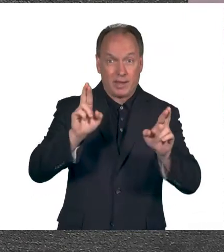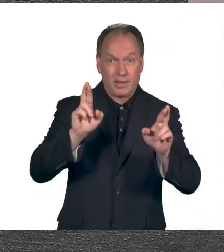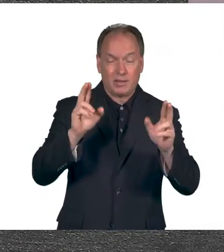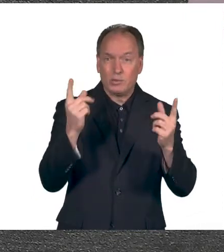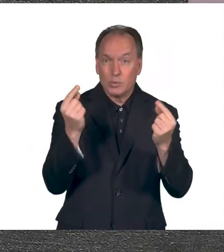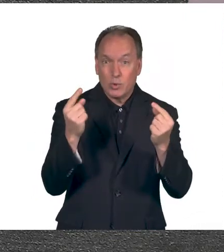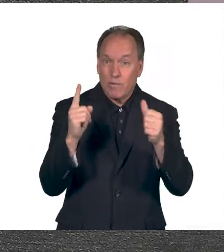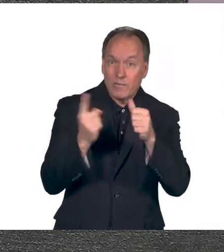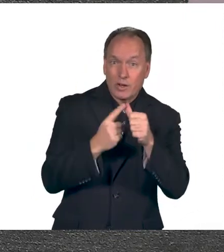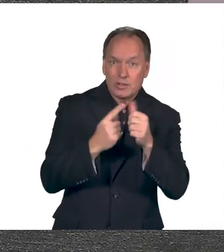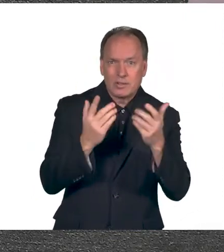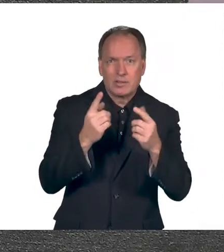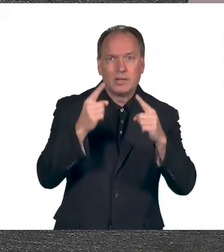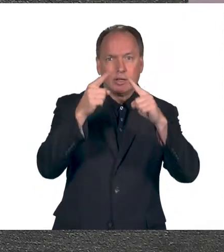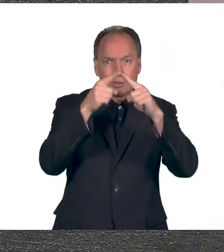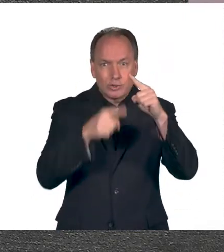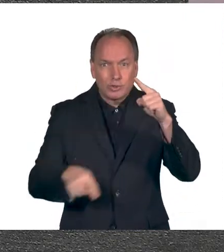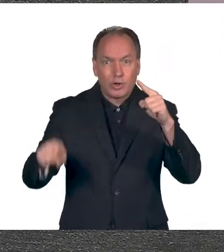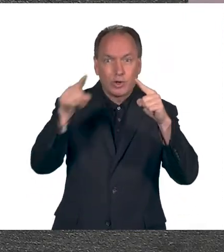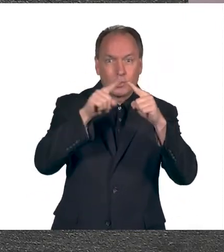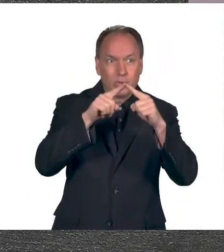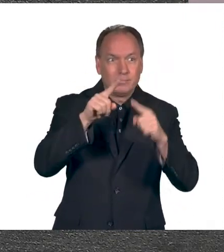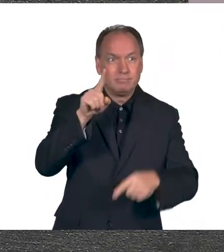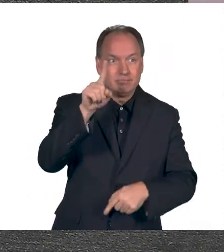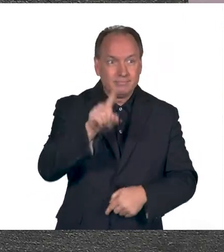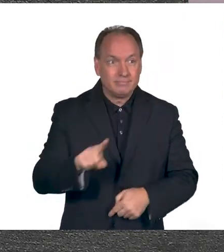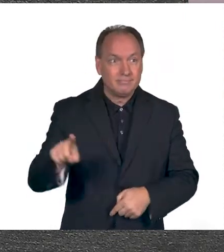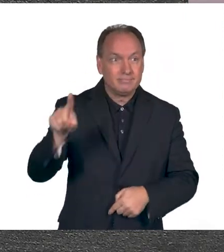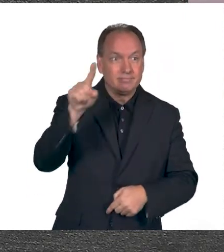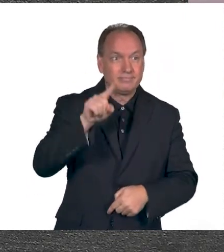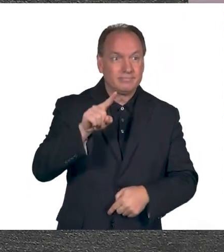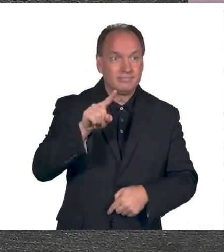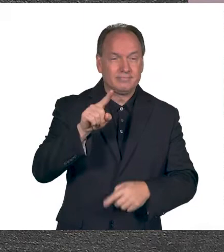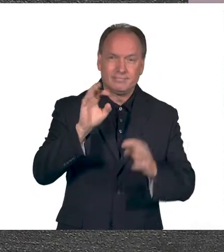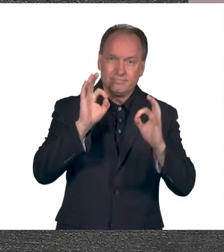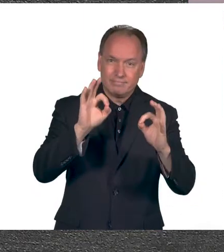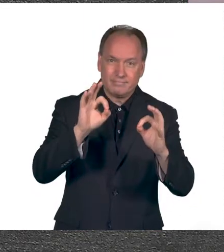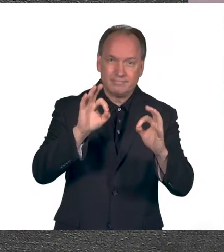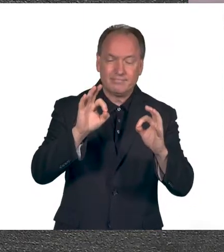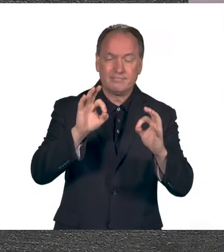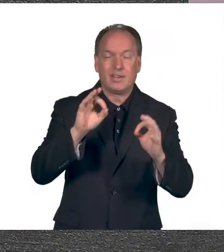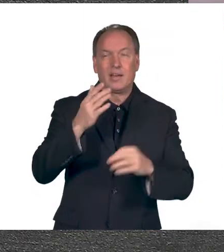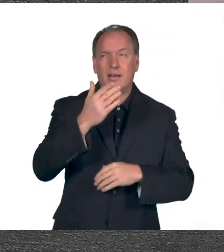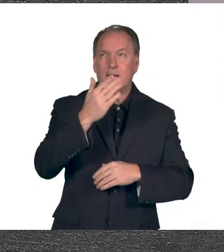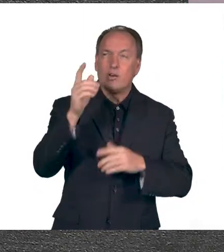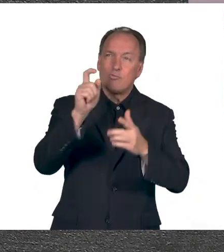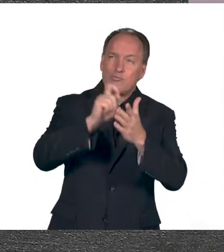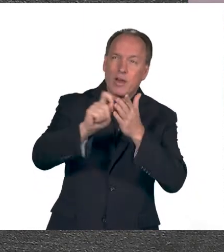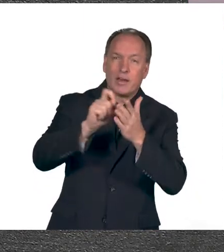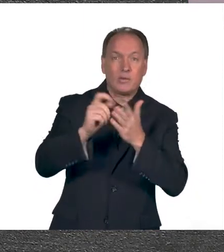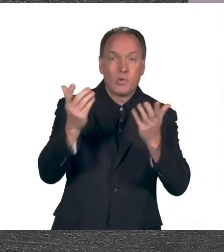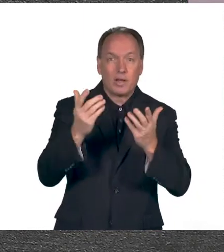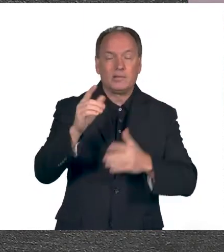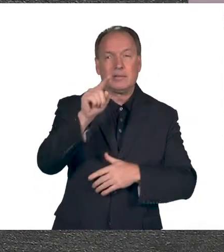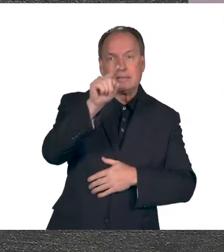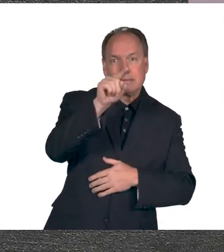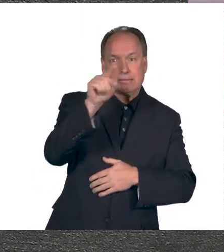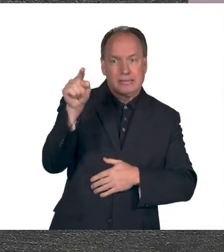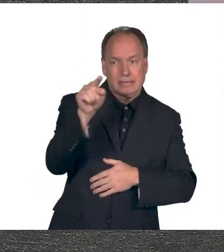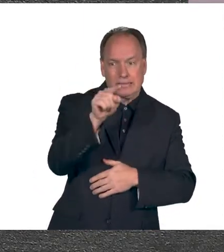Ready? Let's skywriters let's make a circle. Good job, skywriters let's make a zigzag,